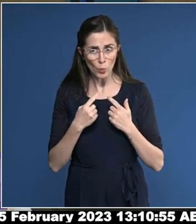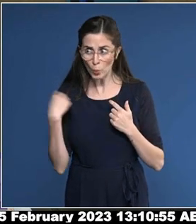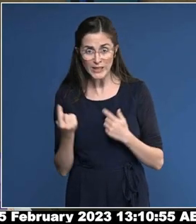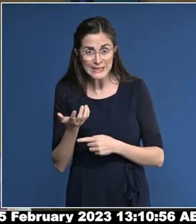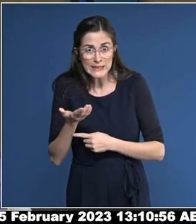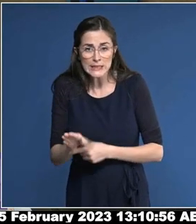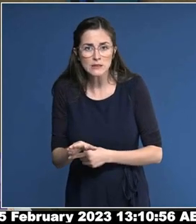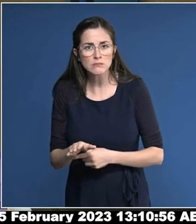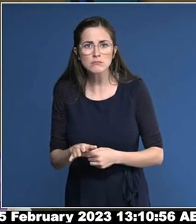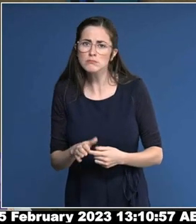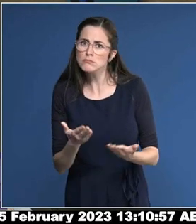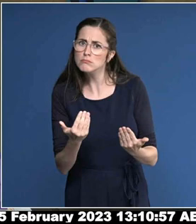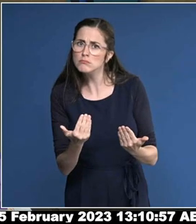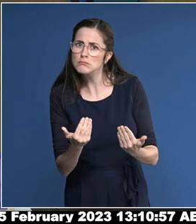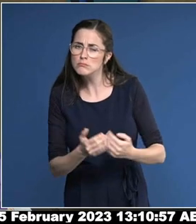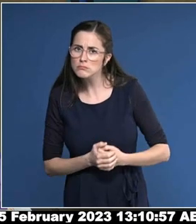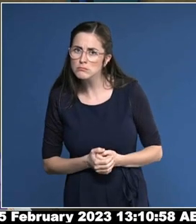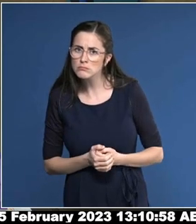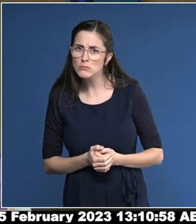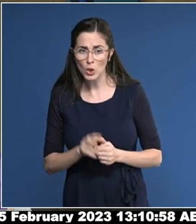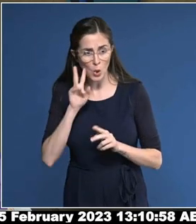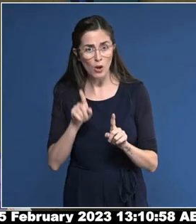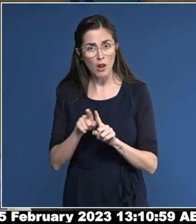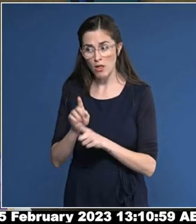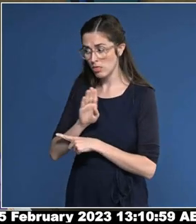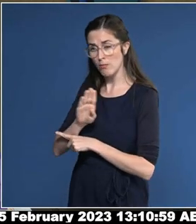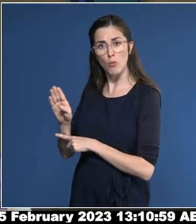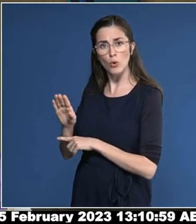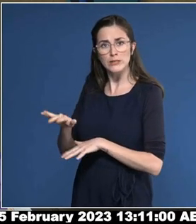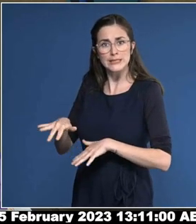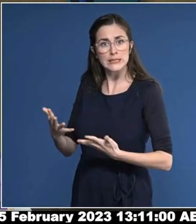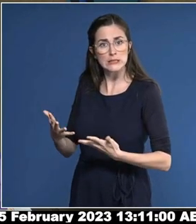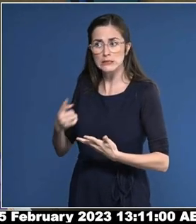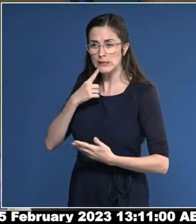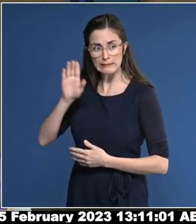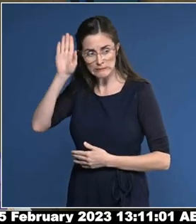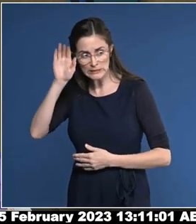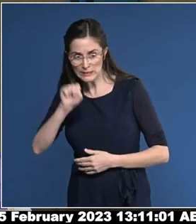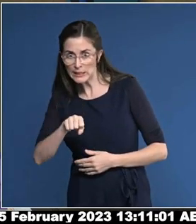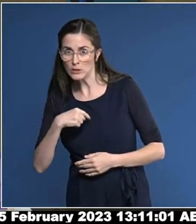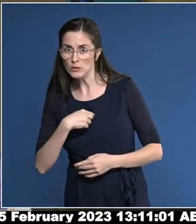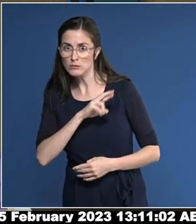The structure of the board and the composition of the board apparently seems to be pretty much as it was during the relevant period.